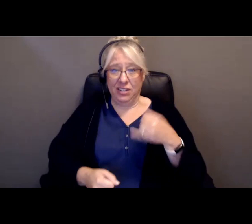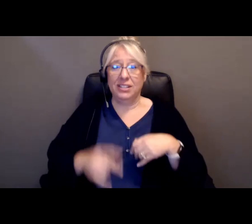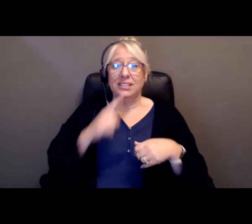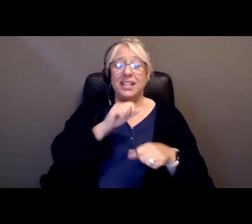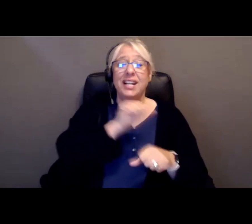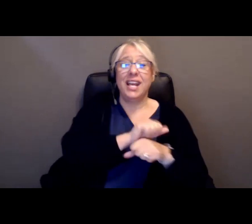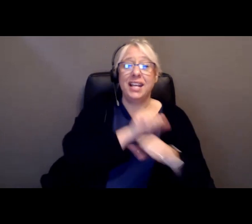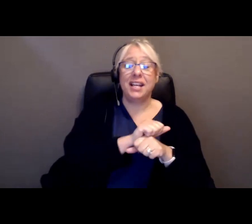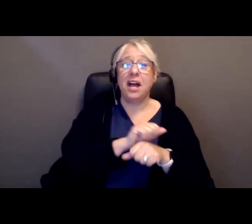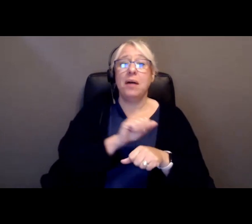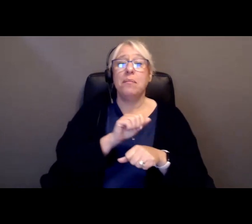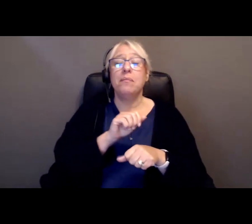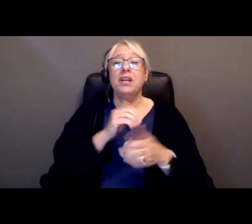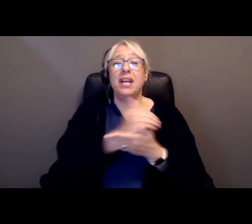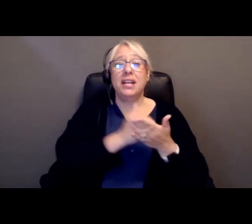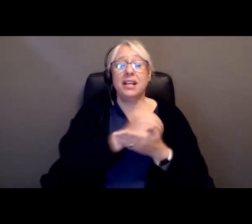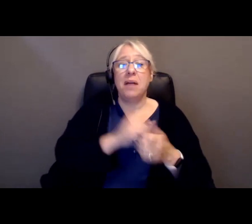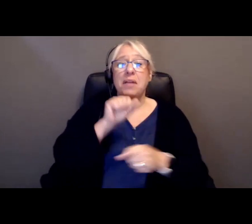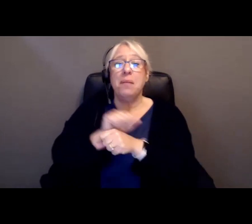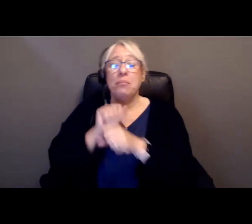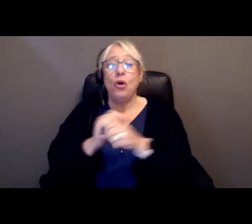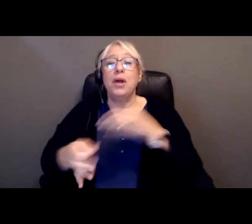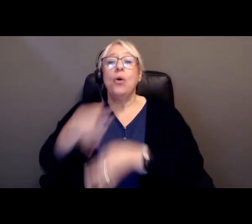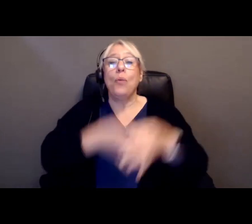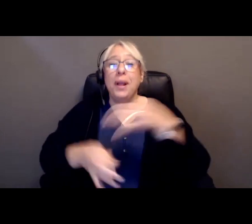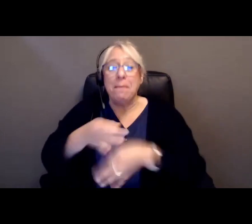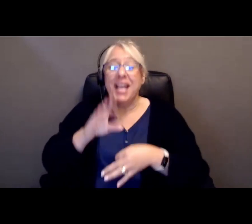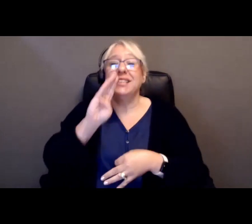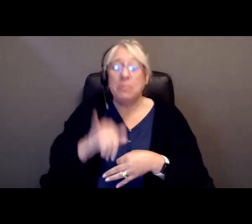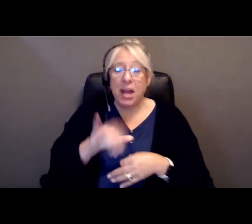had been replaced by case management. And I was like, “We meant our employment and our income.